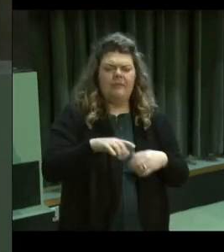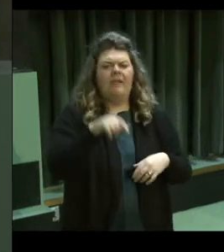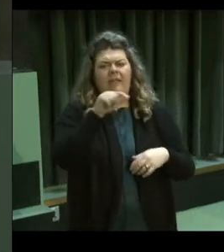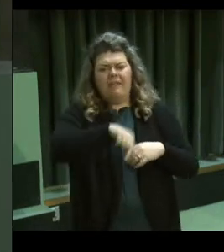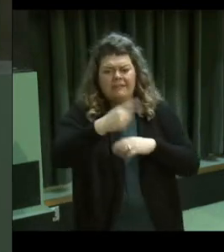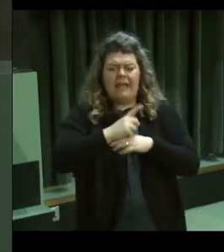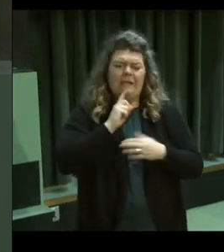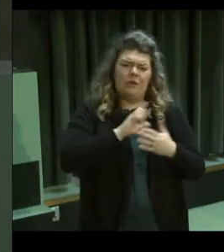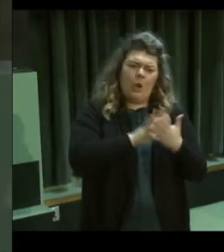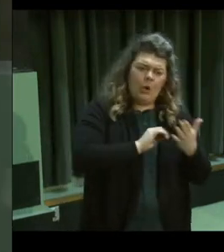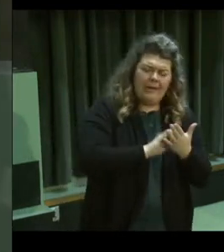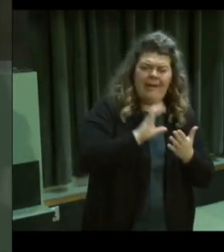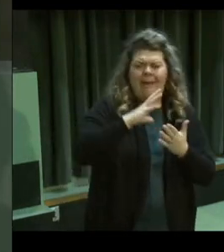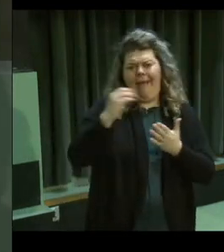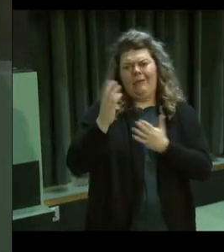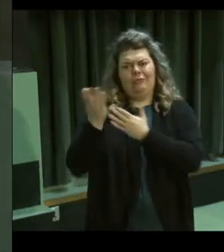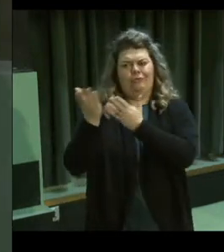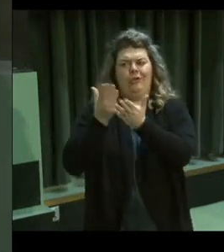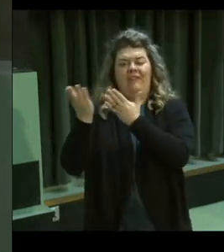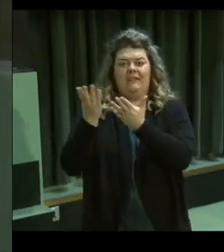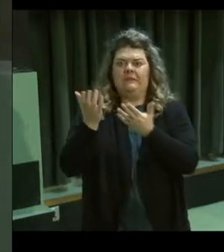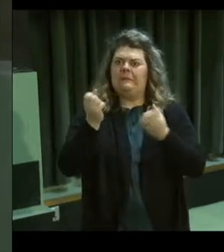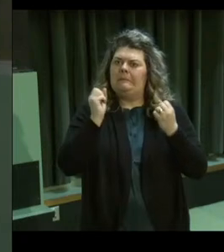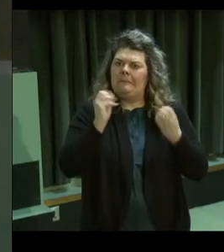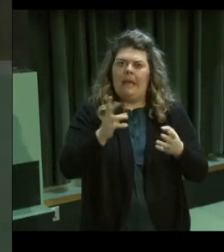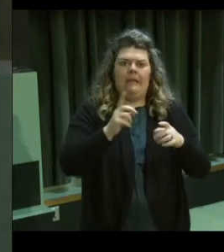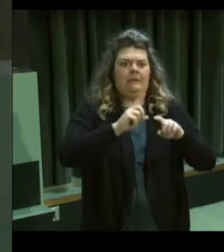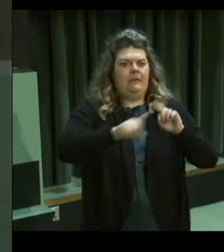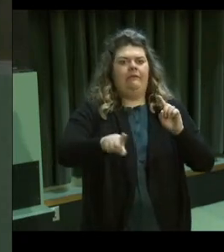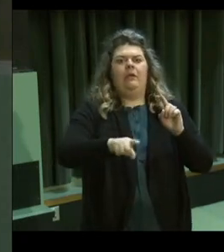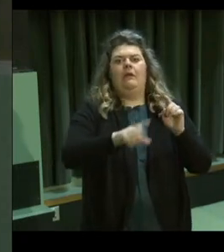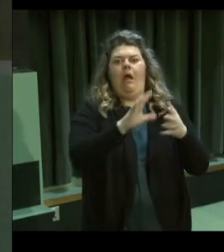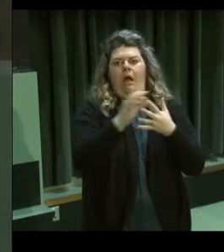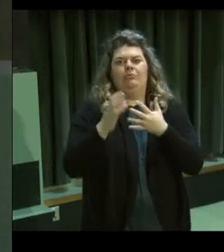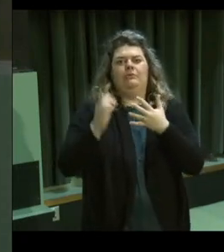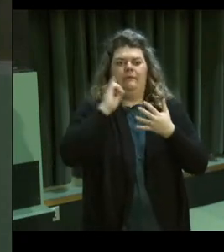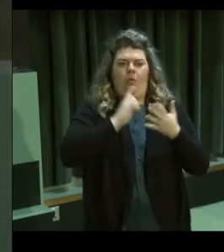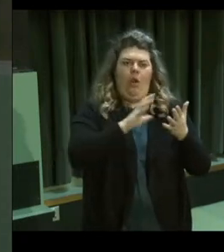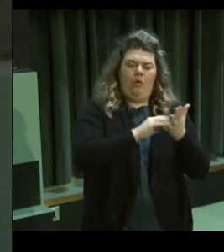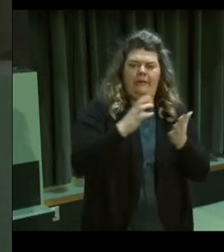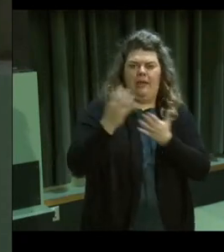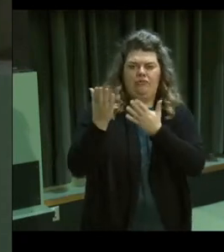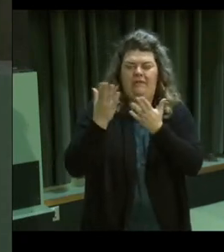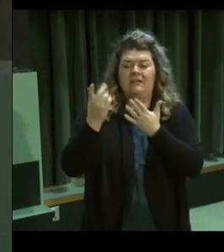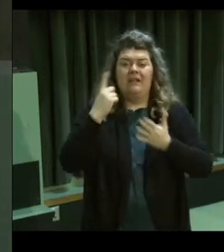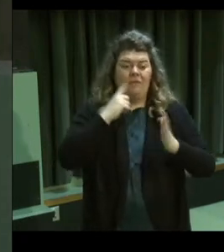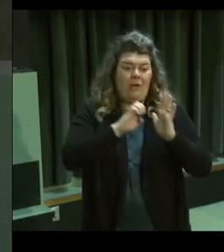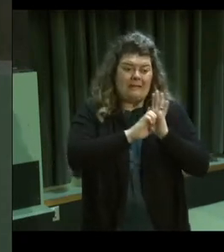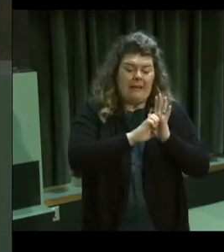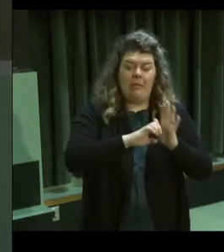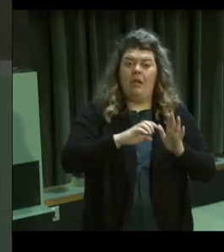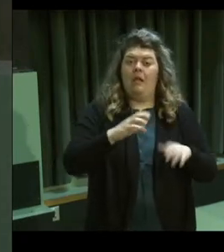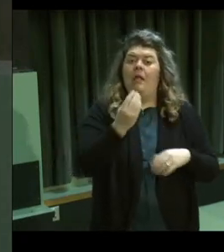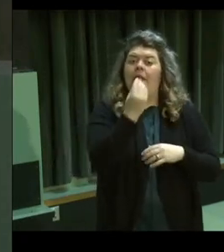that learning and service can take so many forms. Today's